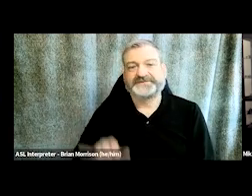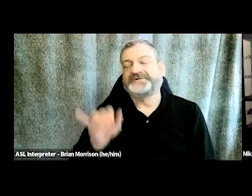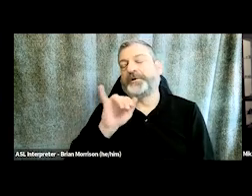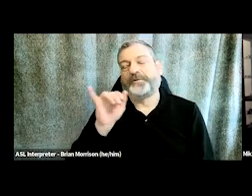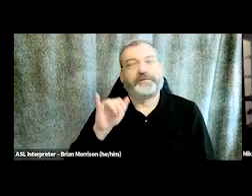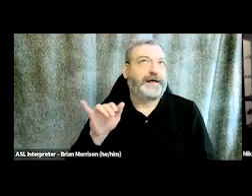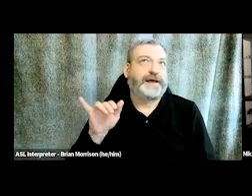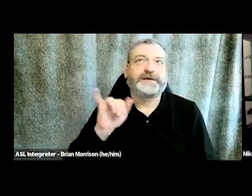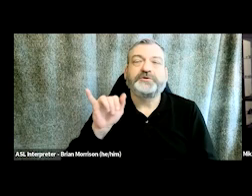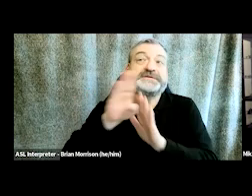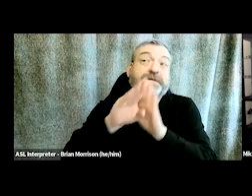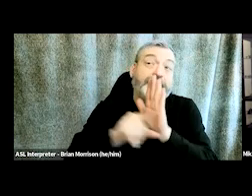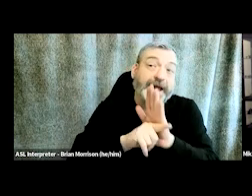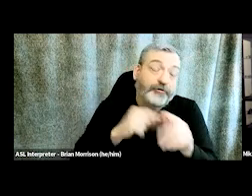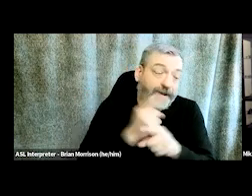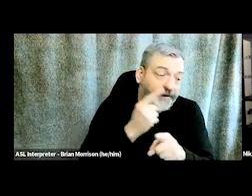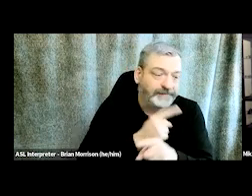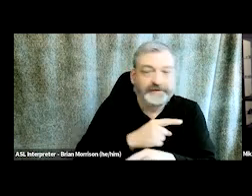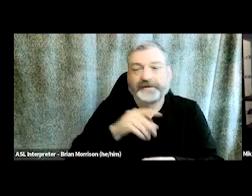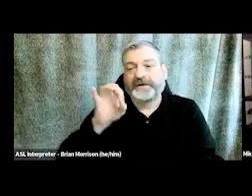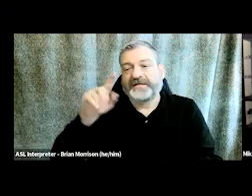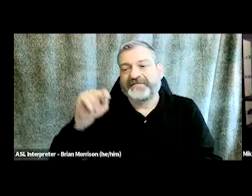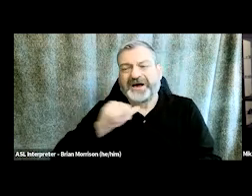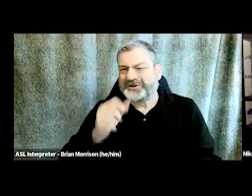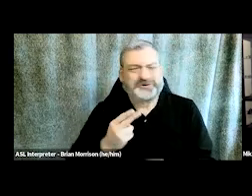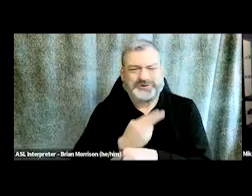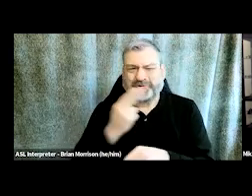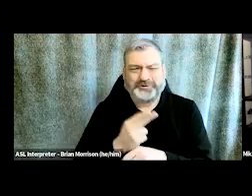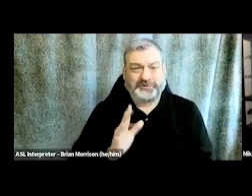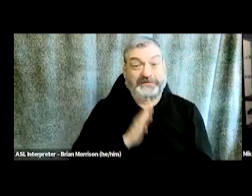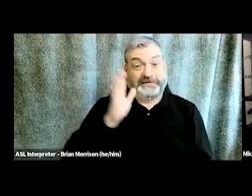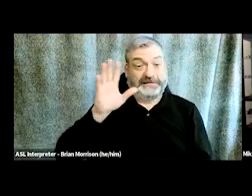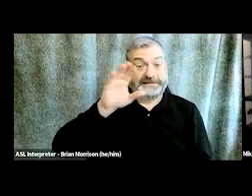default fonts, avoid a lot of styled fonts in your emails and invitations.